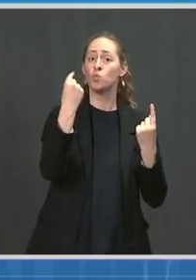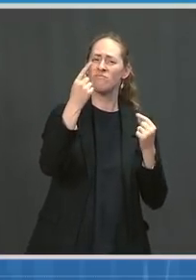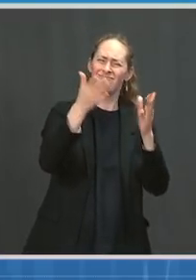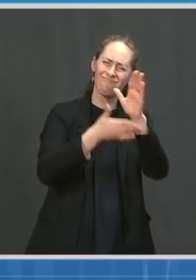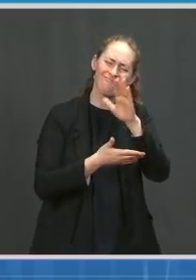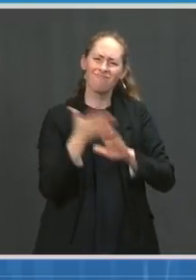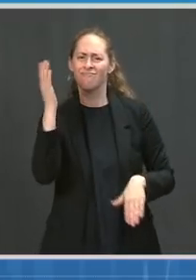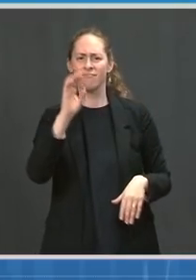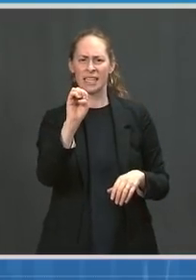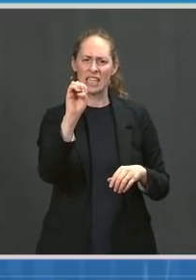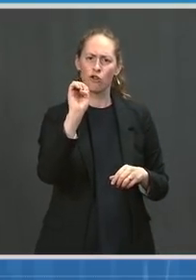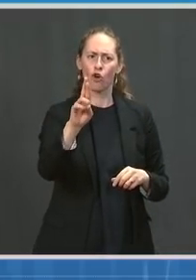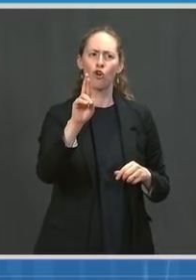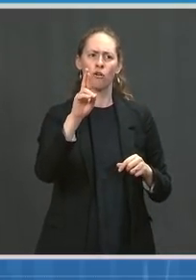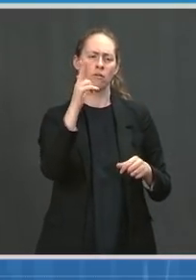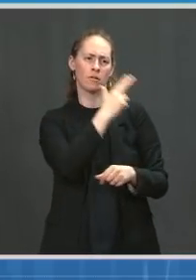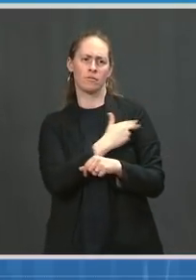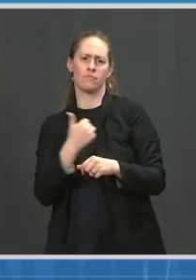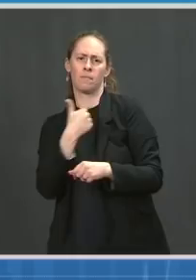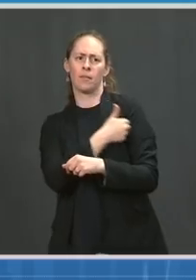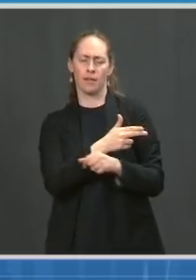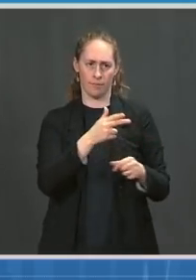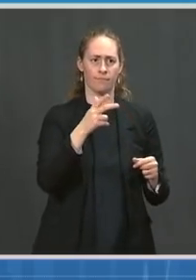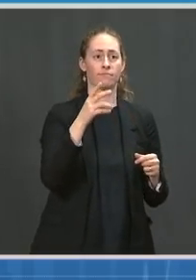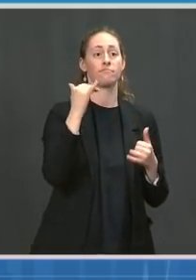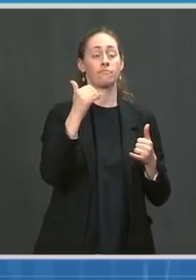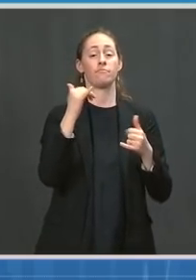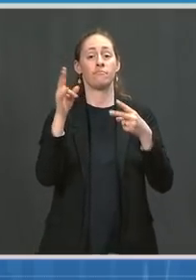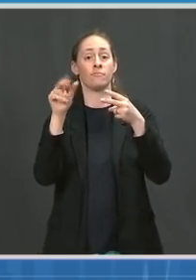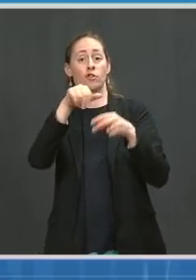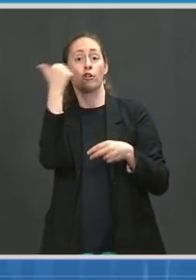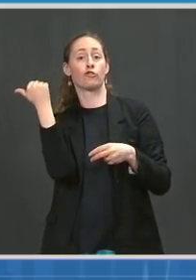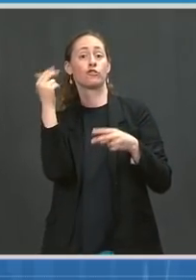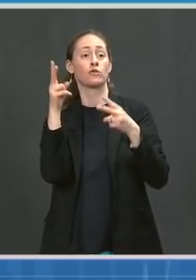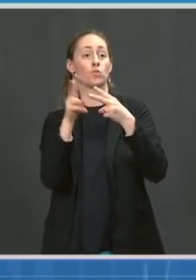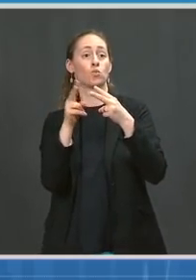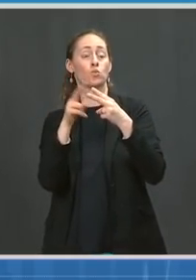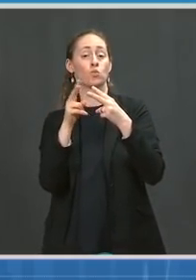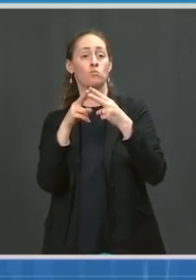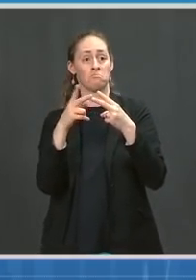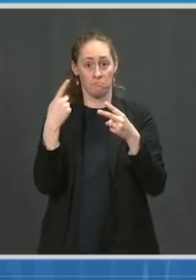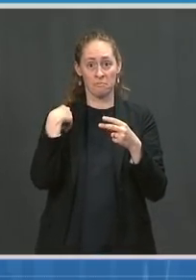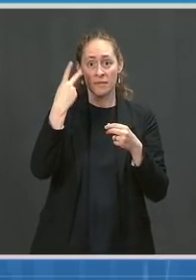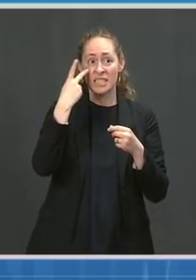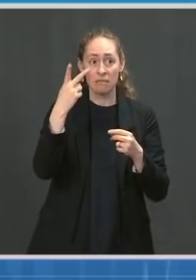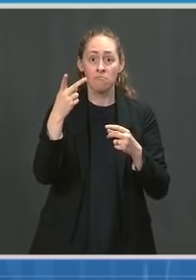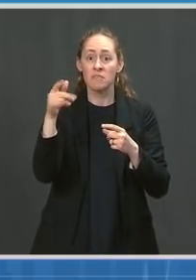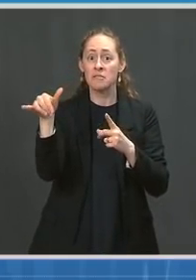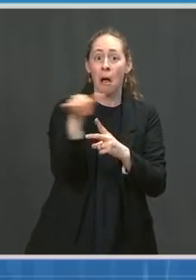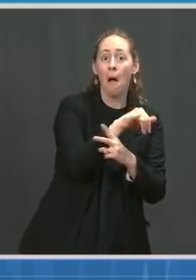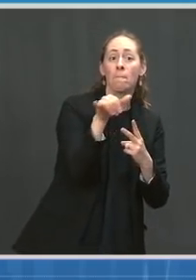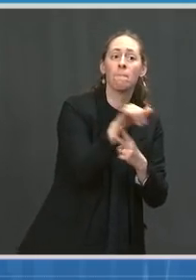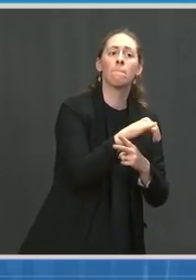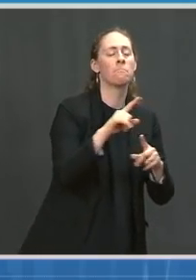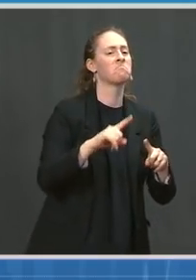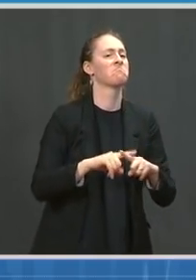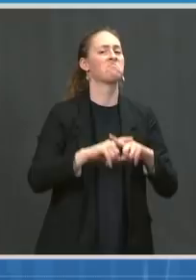that are authorized for use in this country. Again, we are not seeing these events with the other two vaccines -- with Pfizer and Moderna.